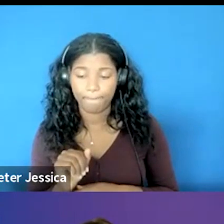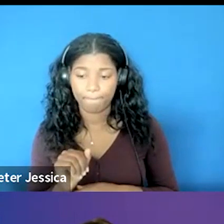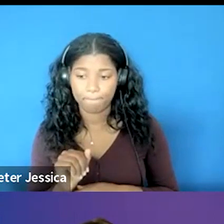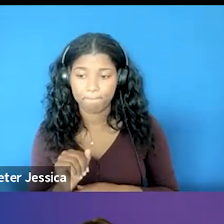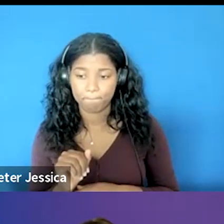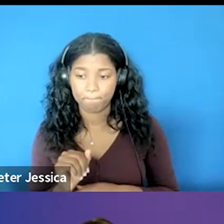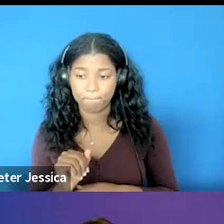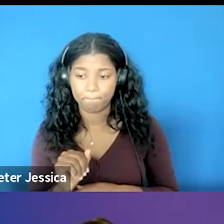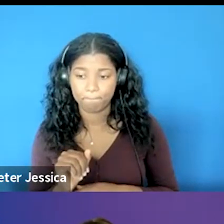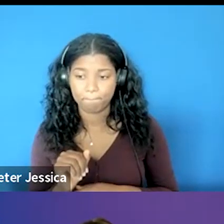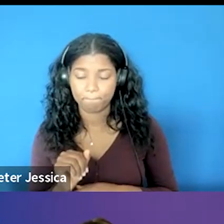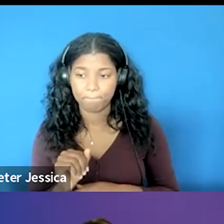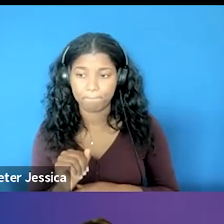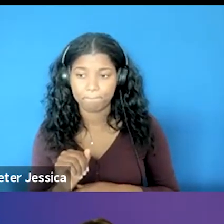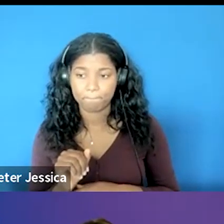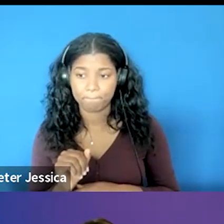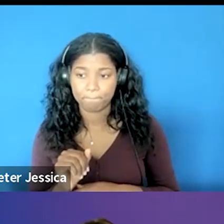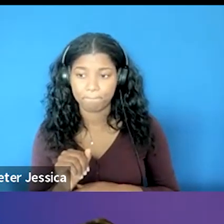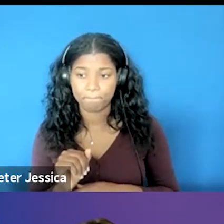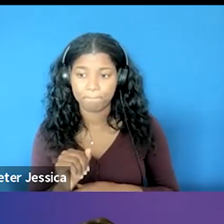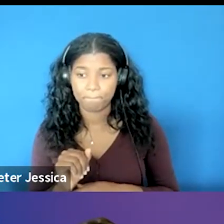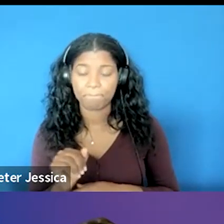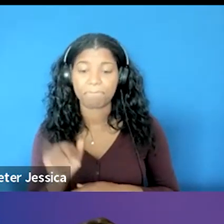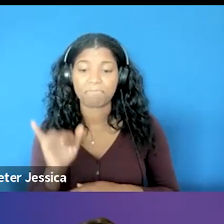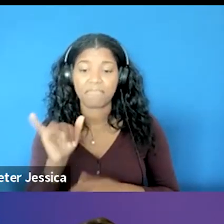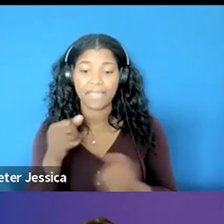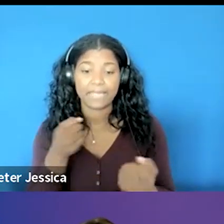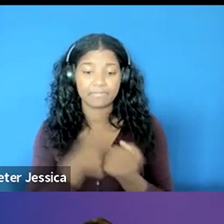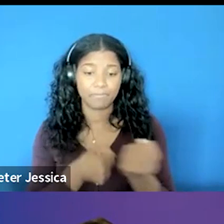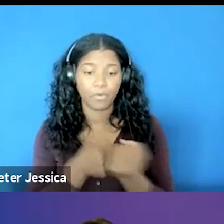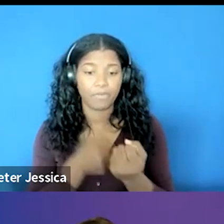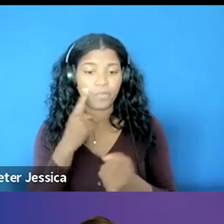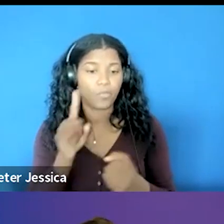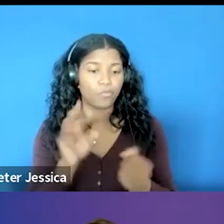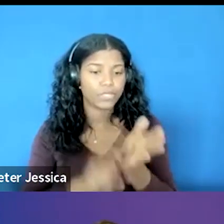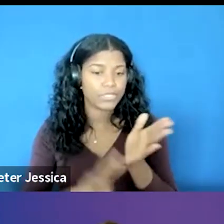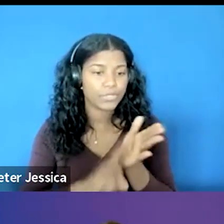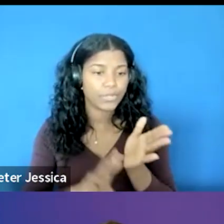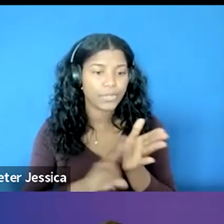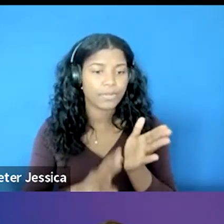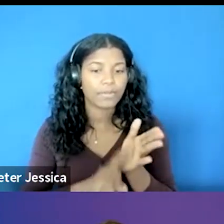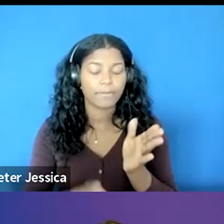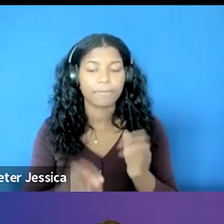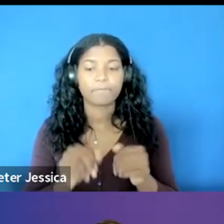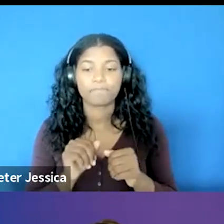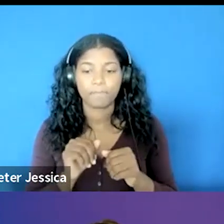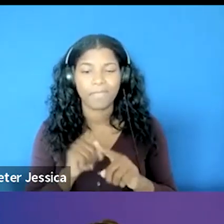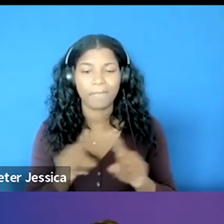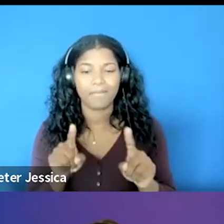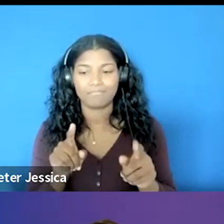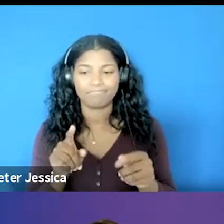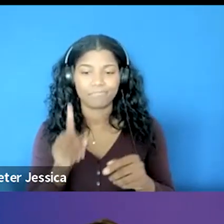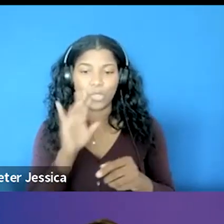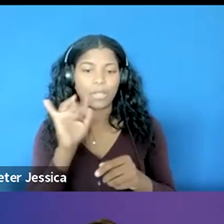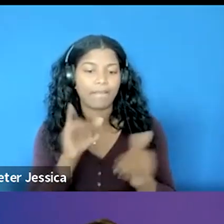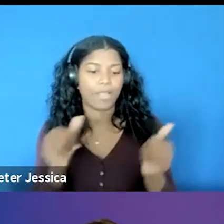And again, the support is for research, but at the scale of an undergraduate institution.